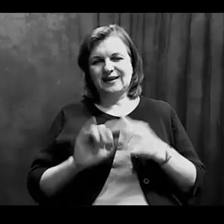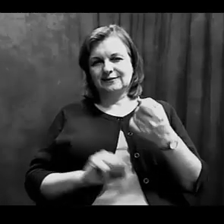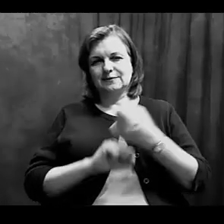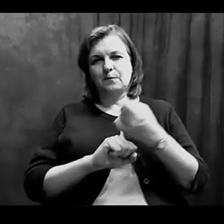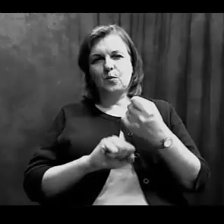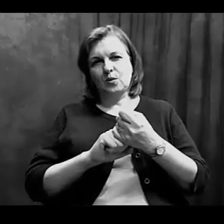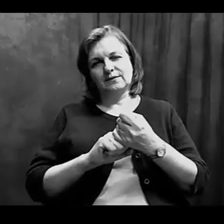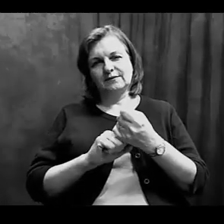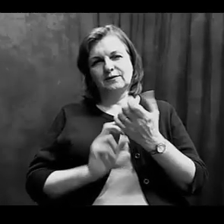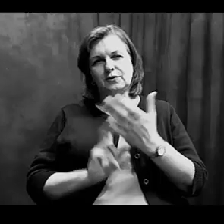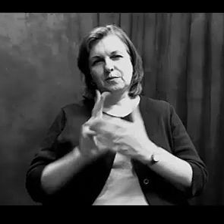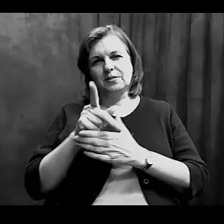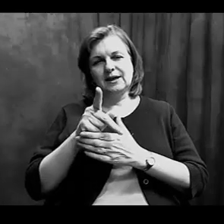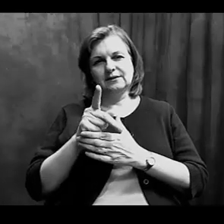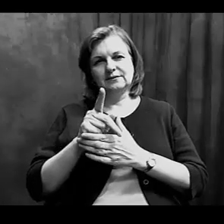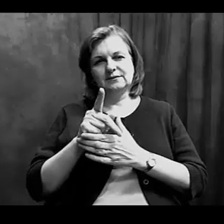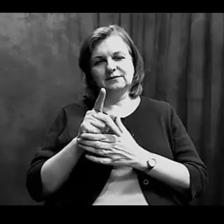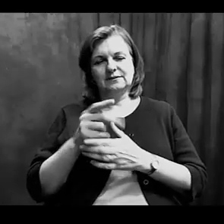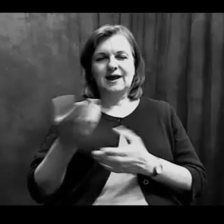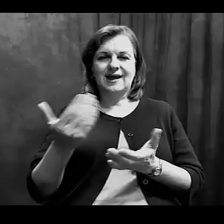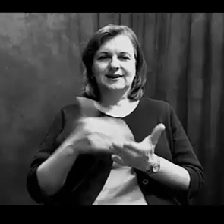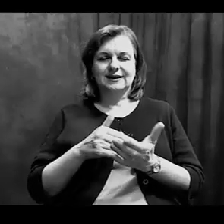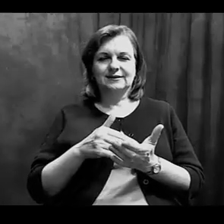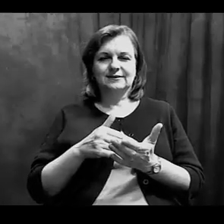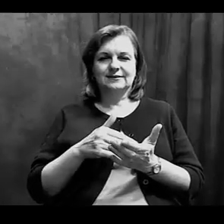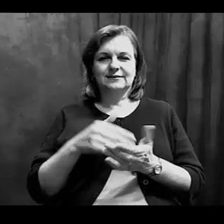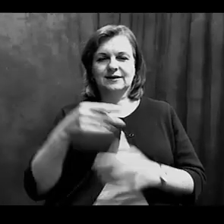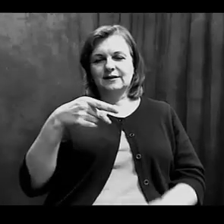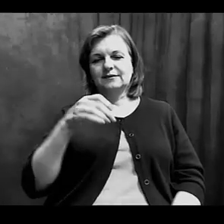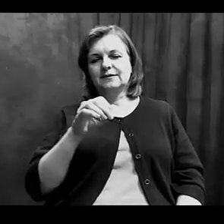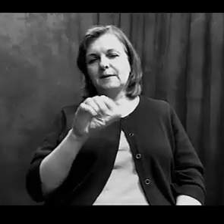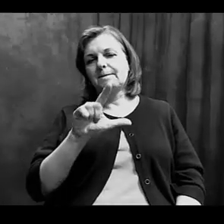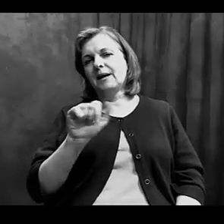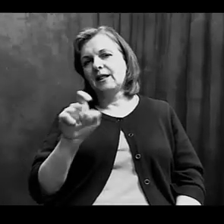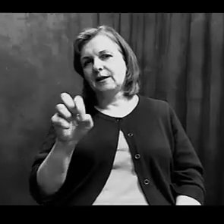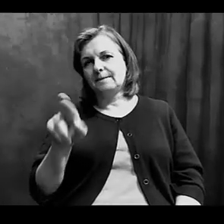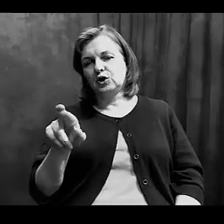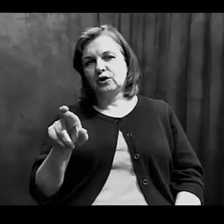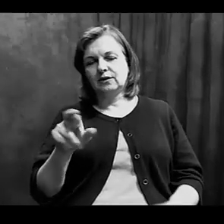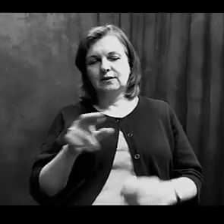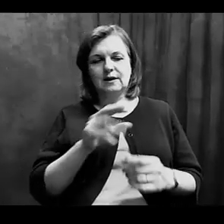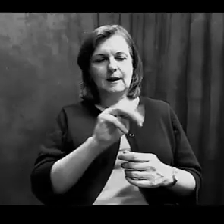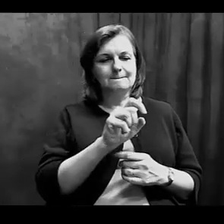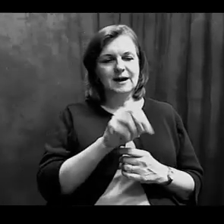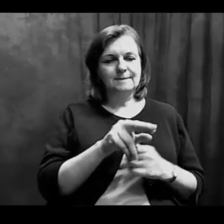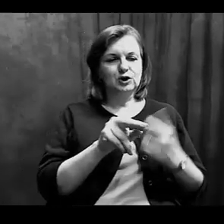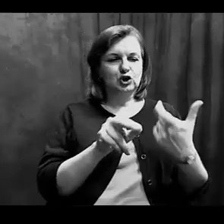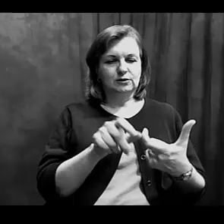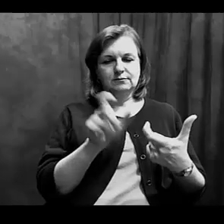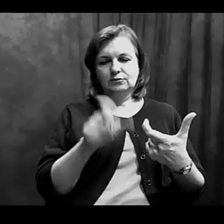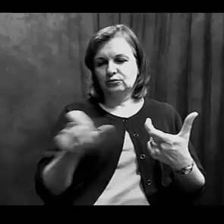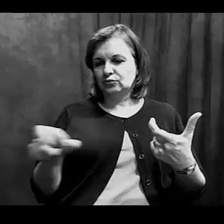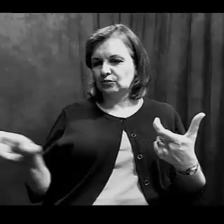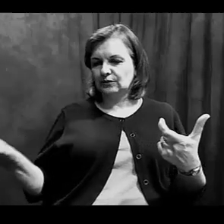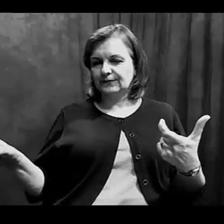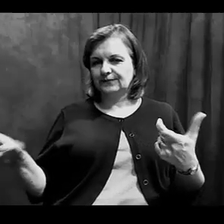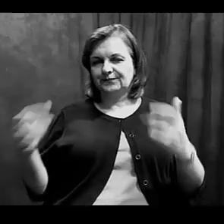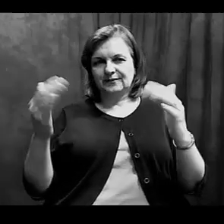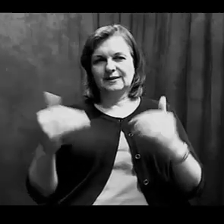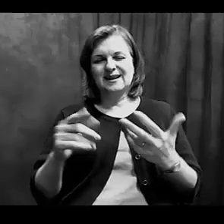this is important for support of the plant again it's a polymer you see that many monomer stuck together